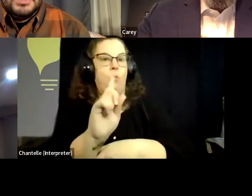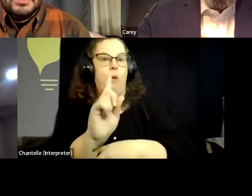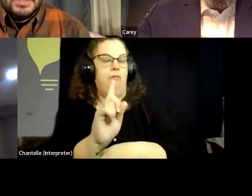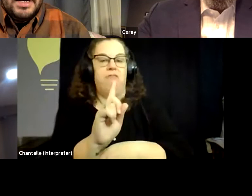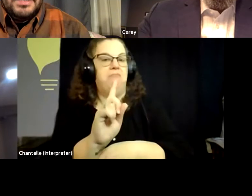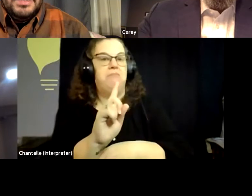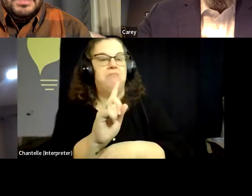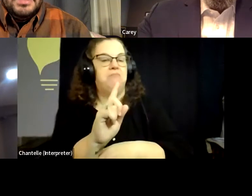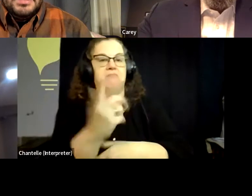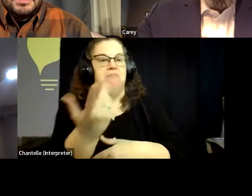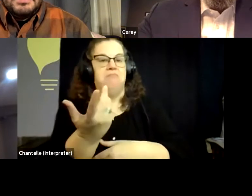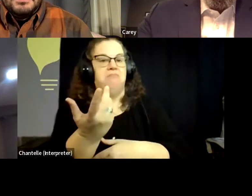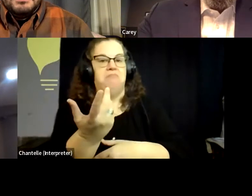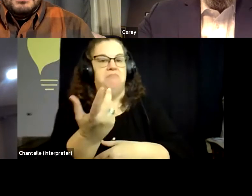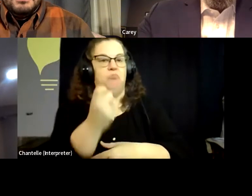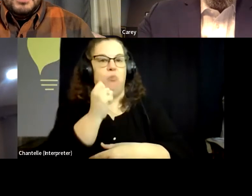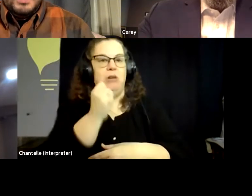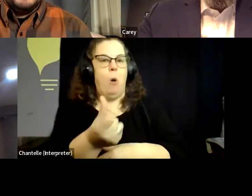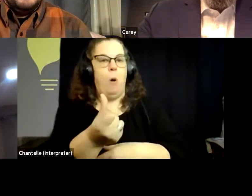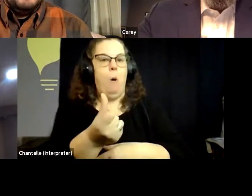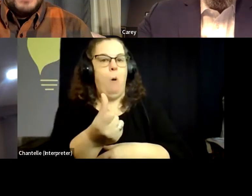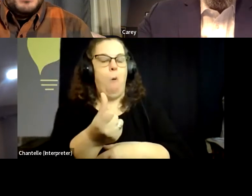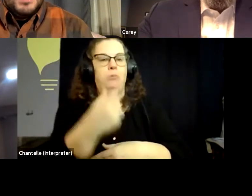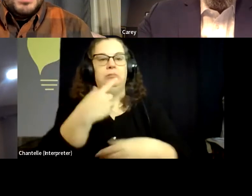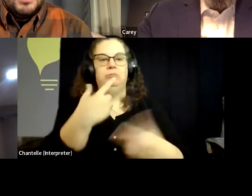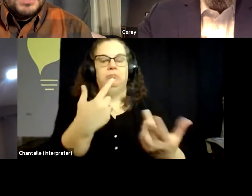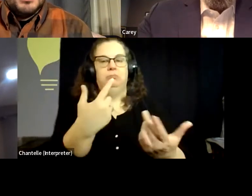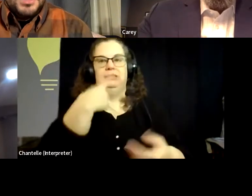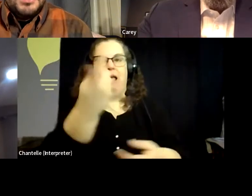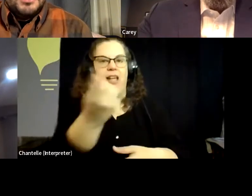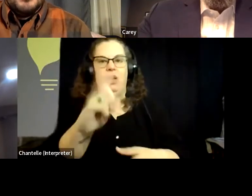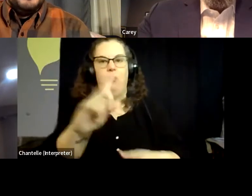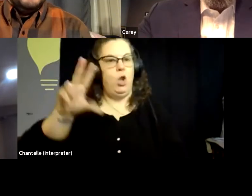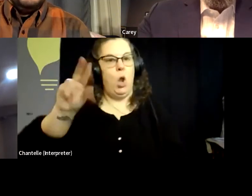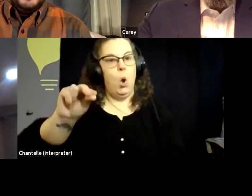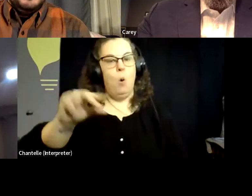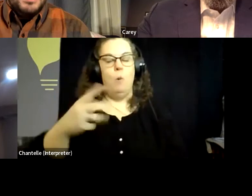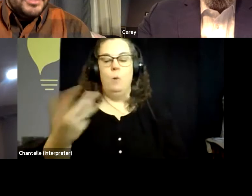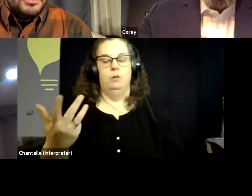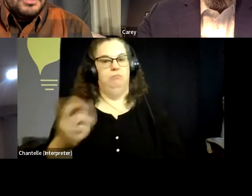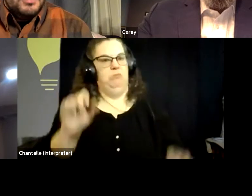we don't say no to anyone that wants to try. You can be 89 years old. We'll